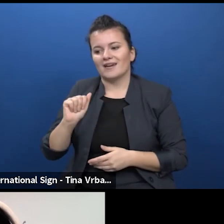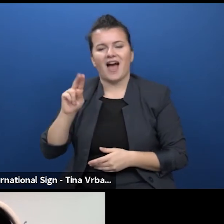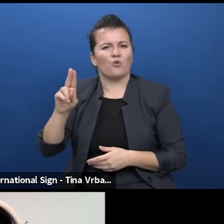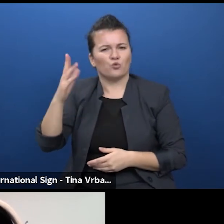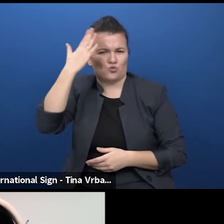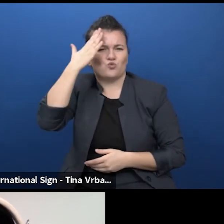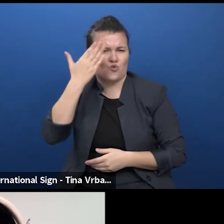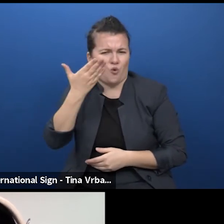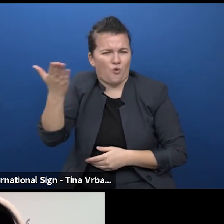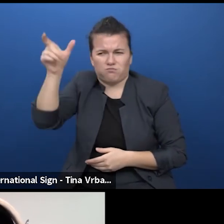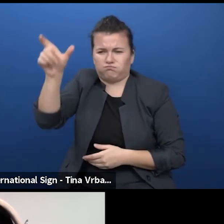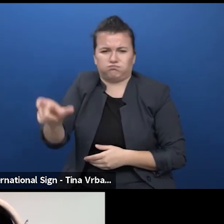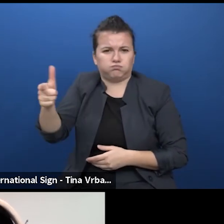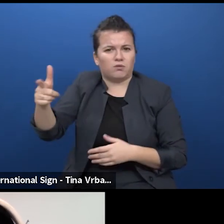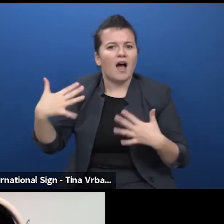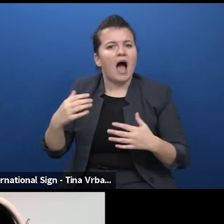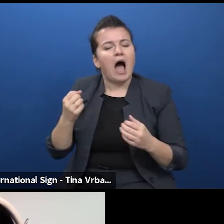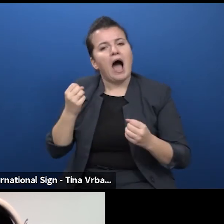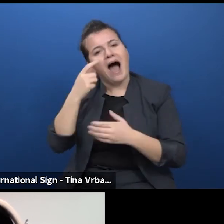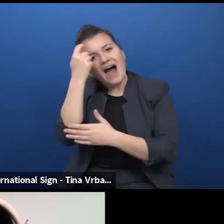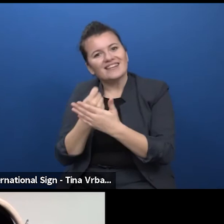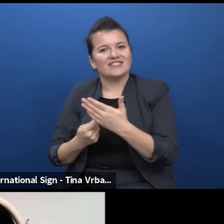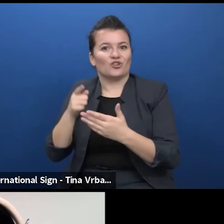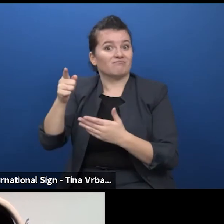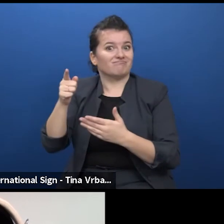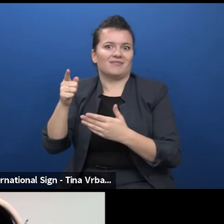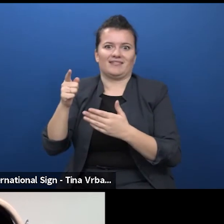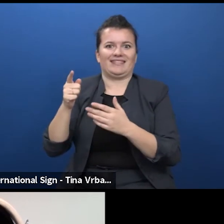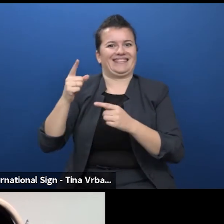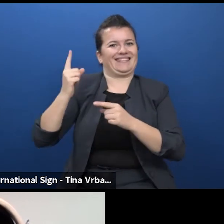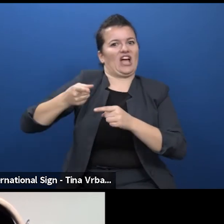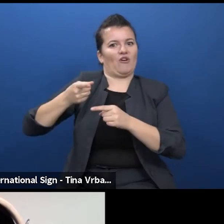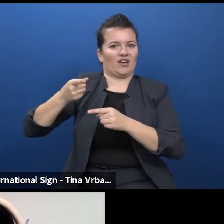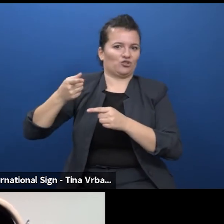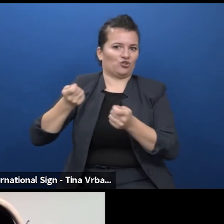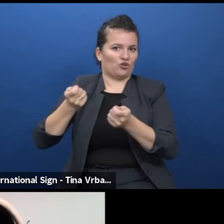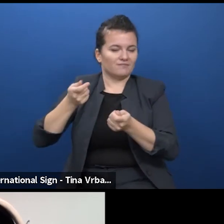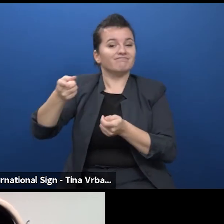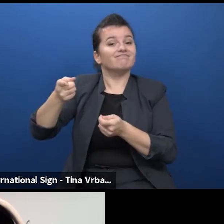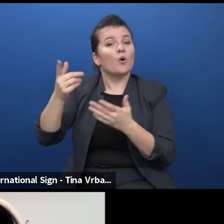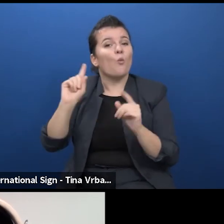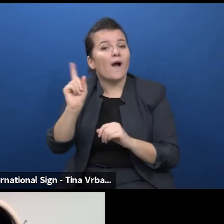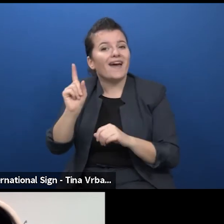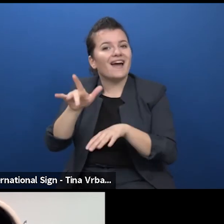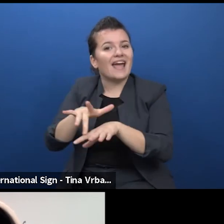artistic director of NTGent in Belgium, has recently published a book called: Why